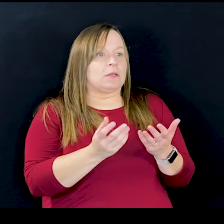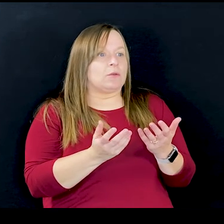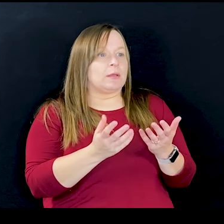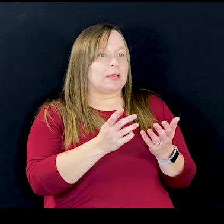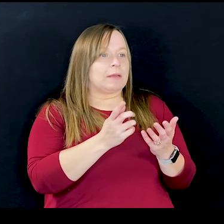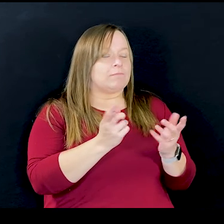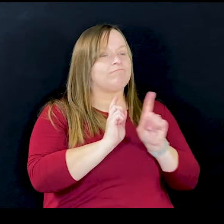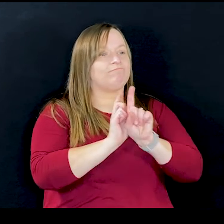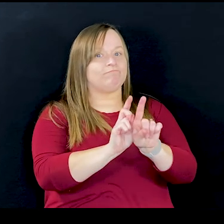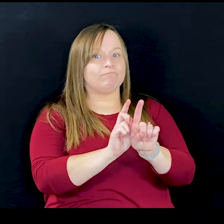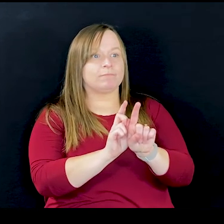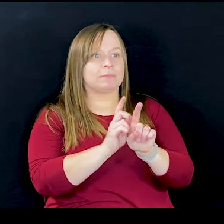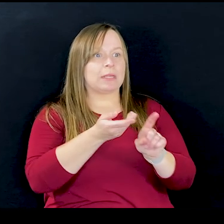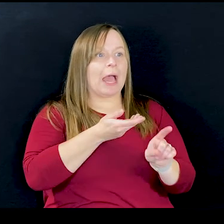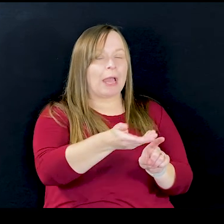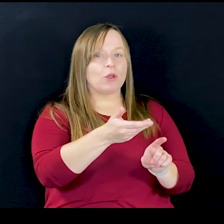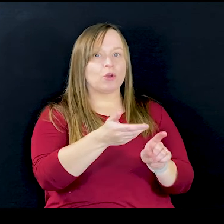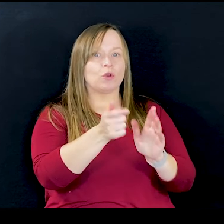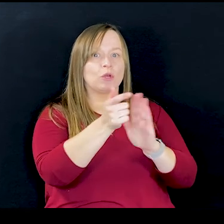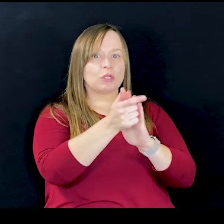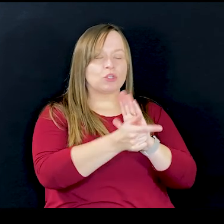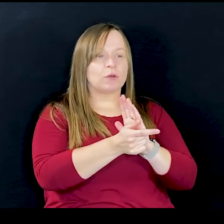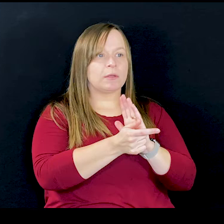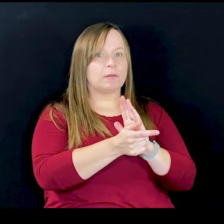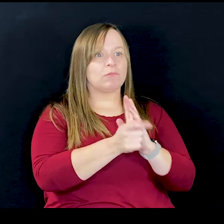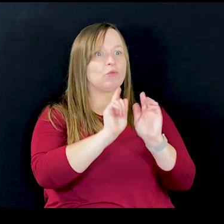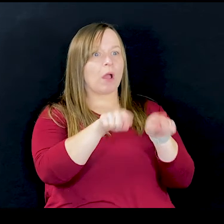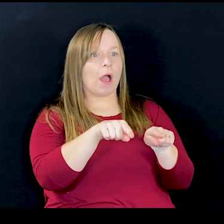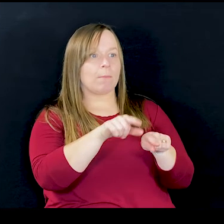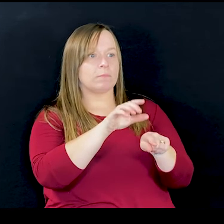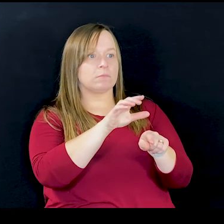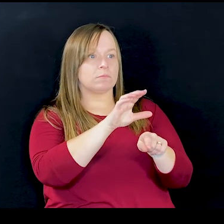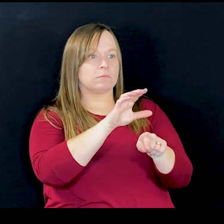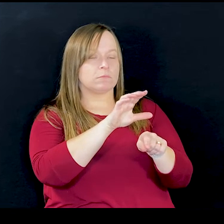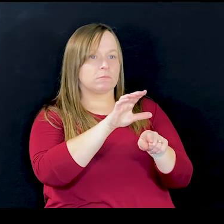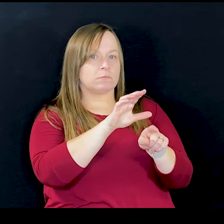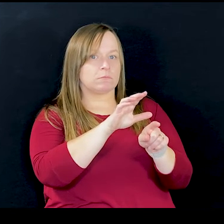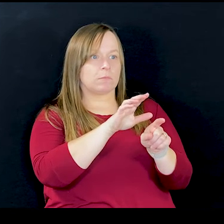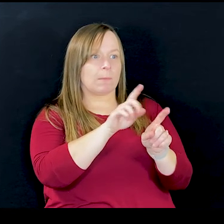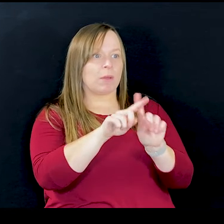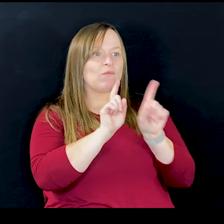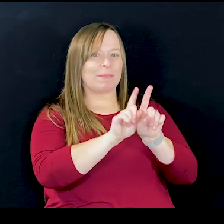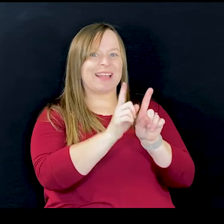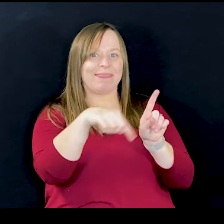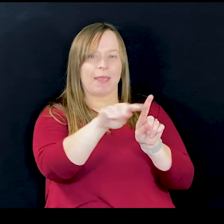an attorney to not only just come to the clinic, but represent the people that come to the clinic.